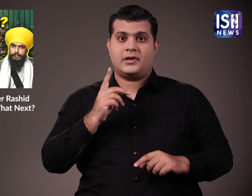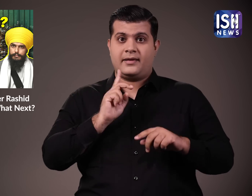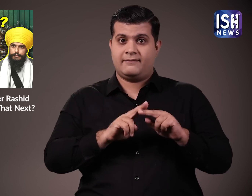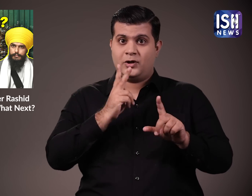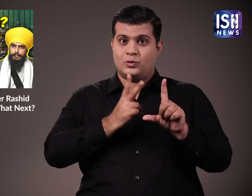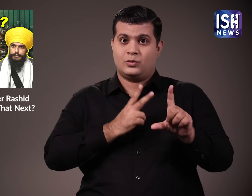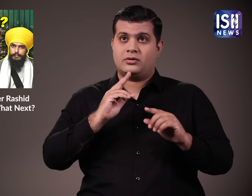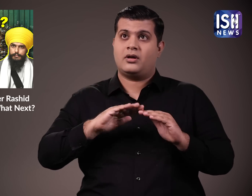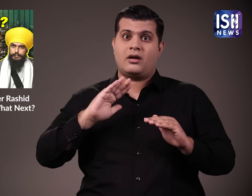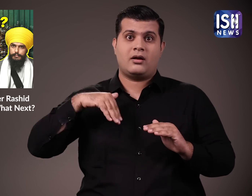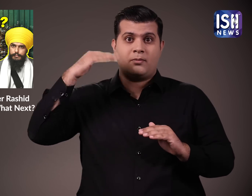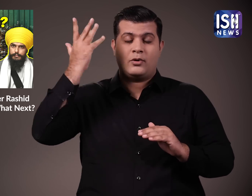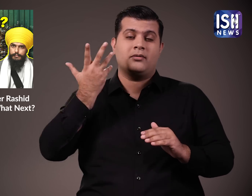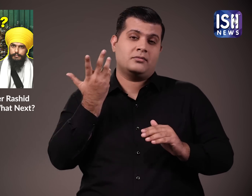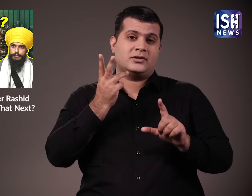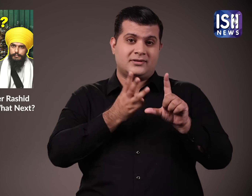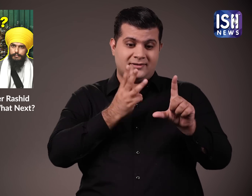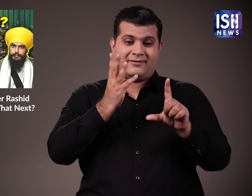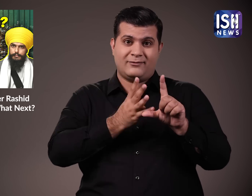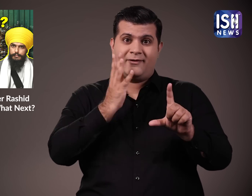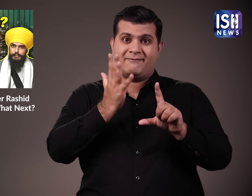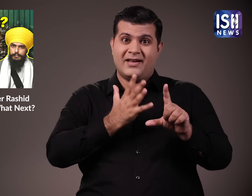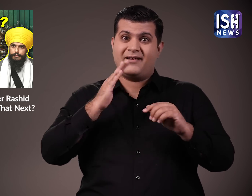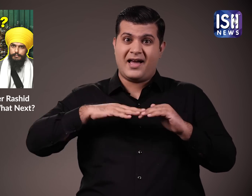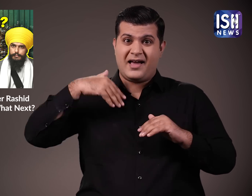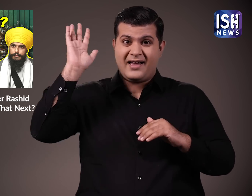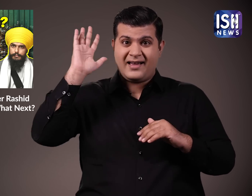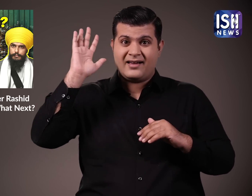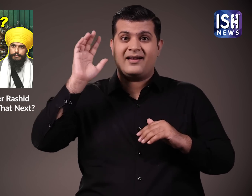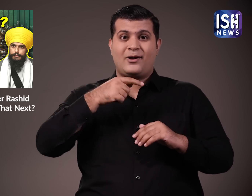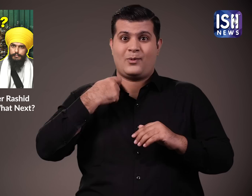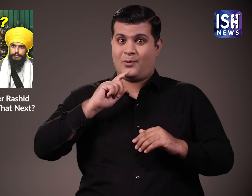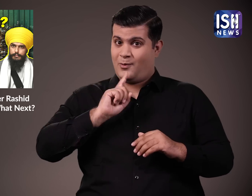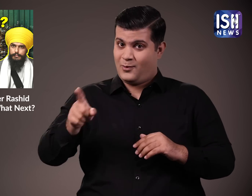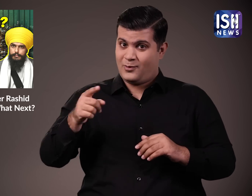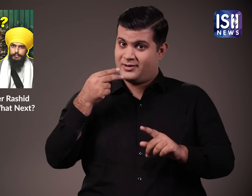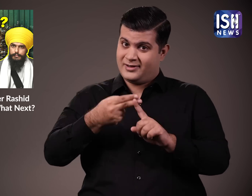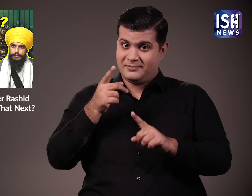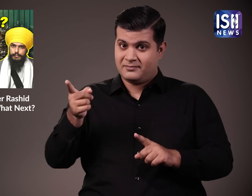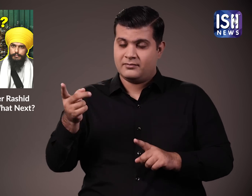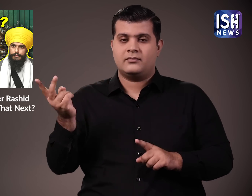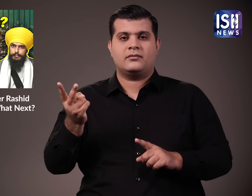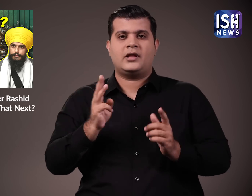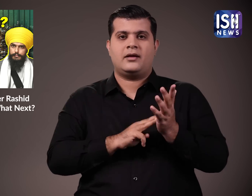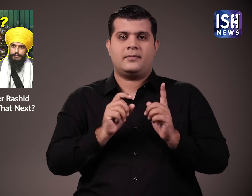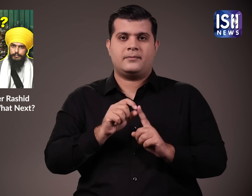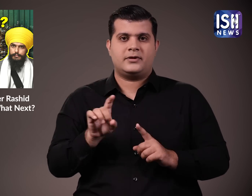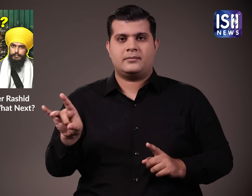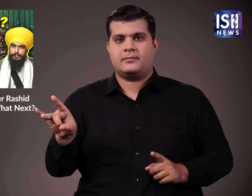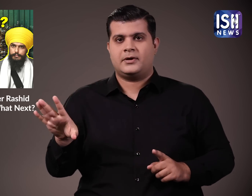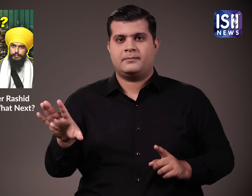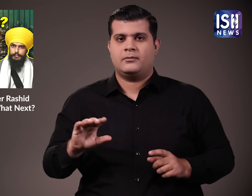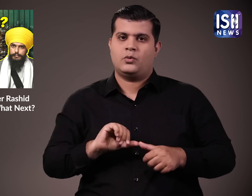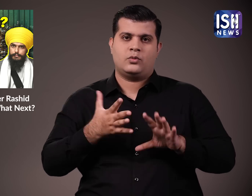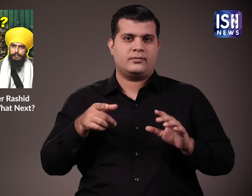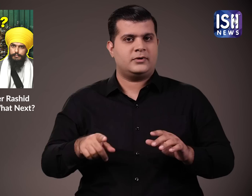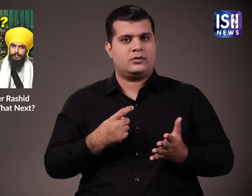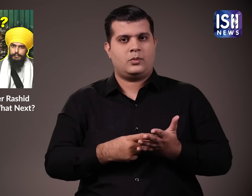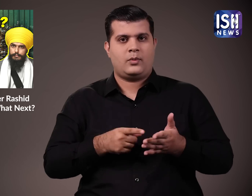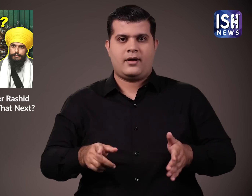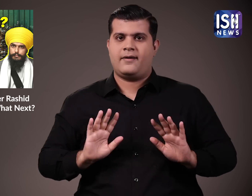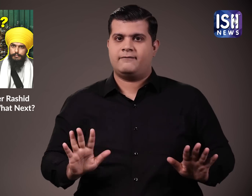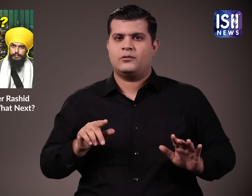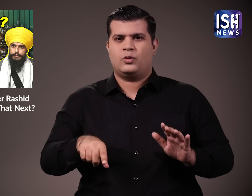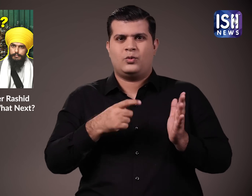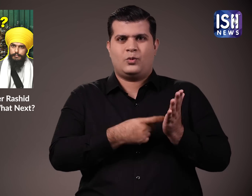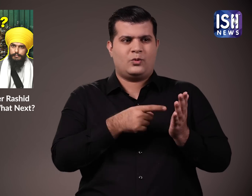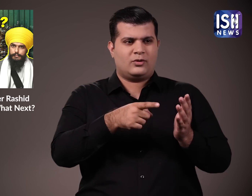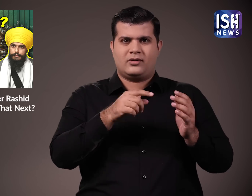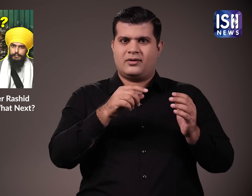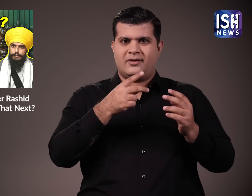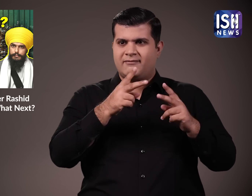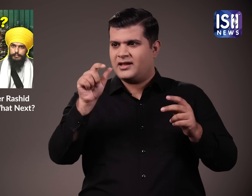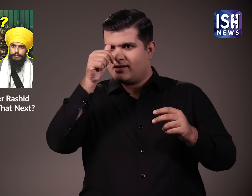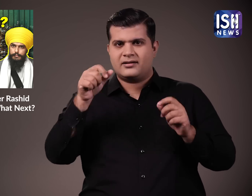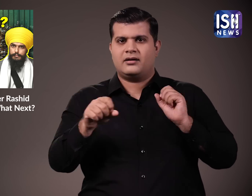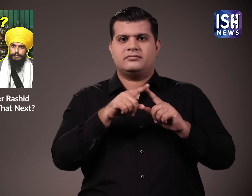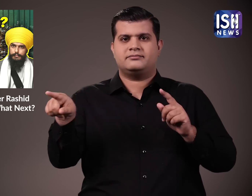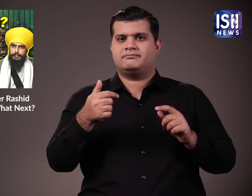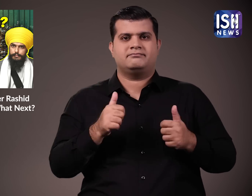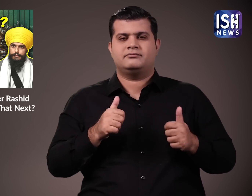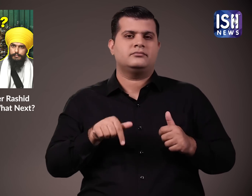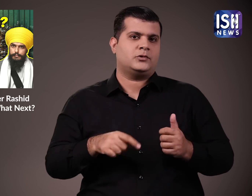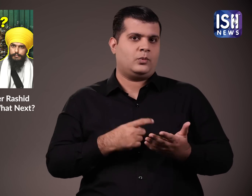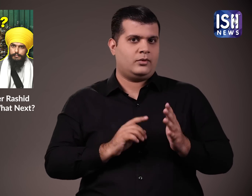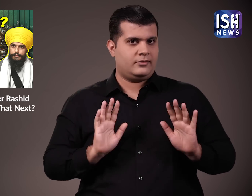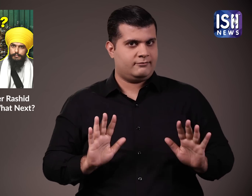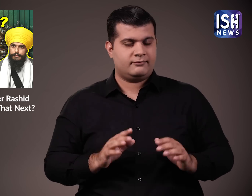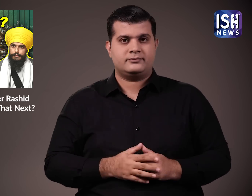But if they are punished for more than 2 years, they will automatically lose their seats in Parliament and will be disqualified.